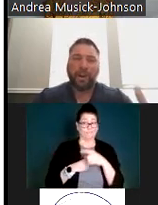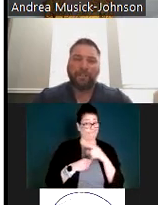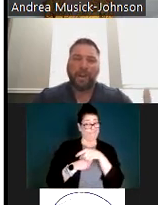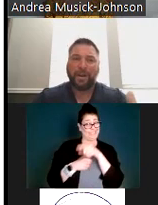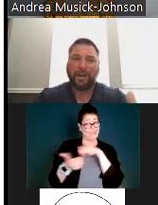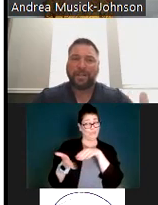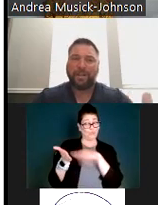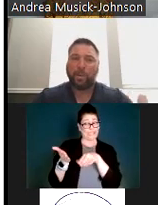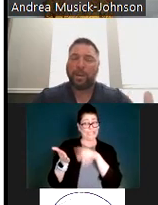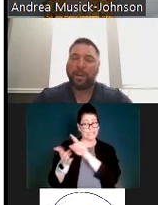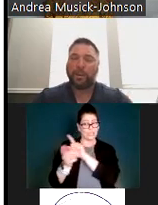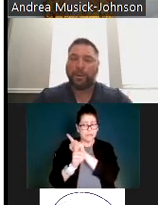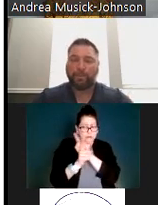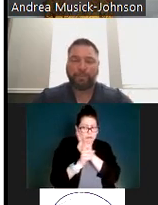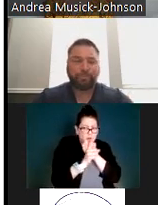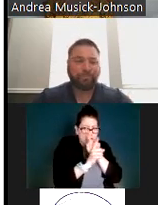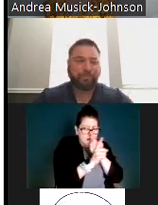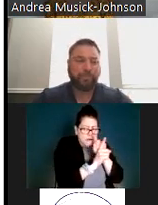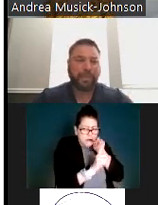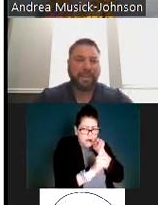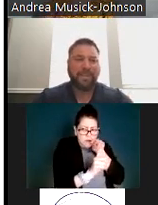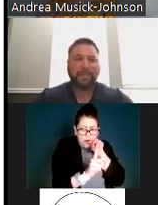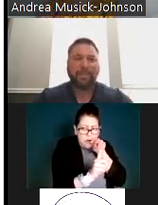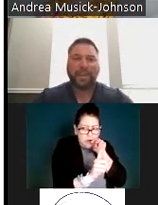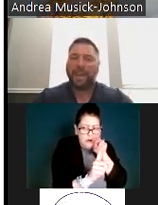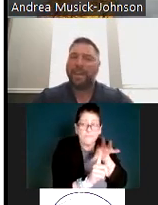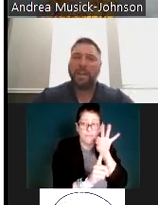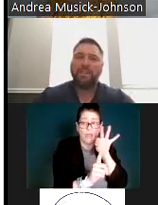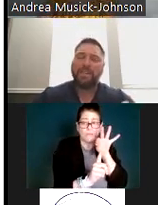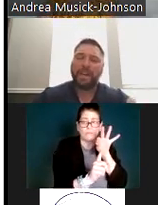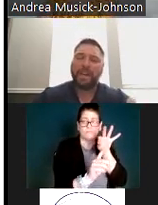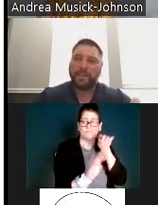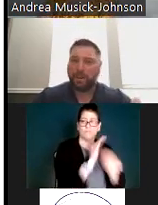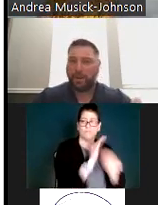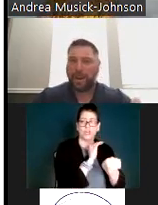and found her outside of her work and killed her. The family took a $50,000 grant